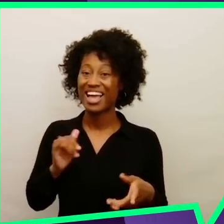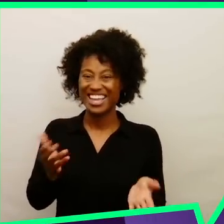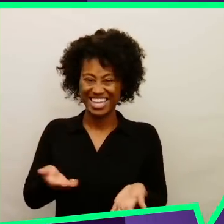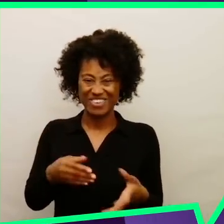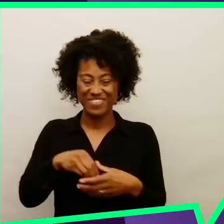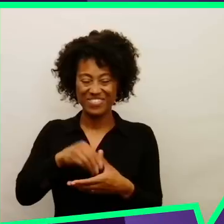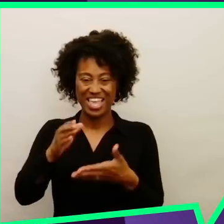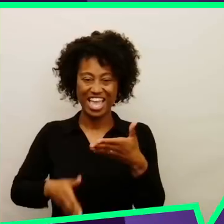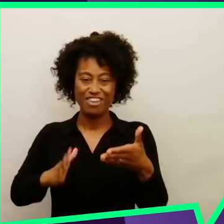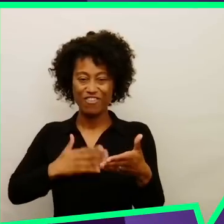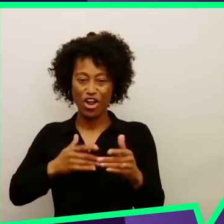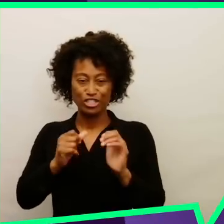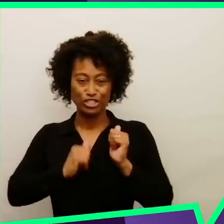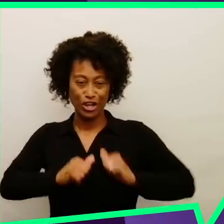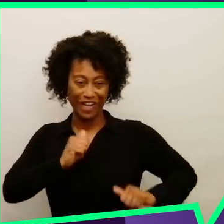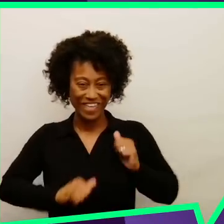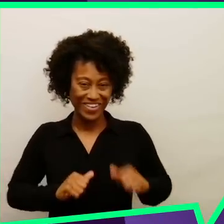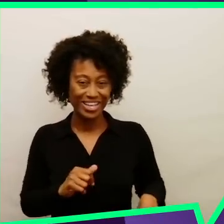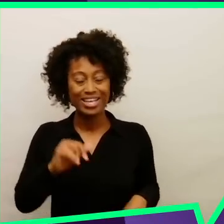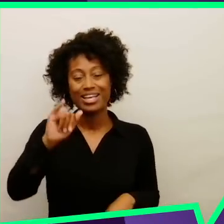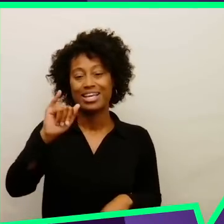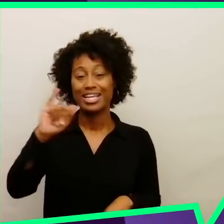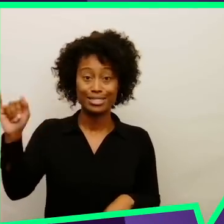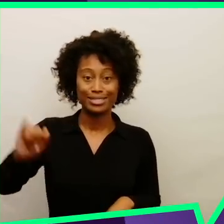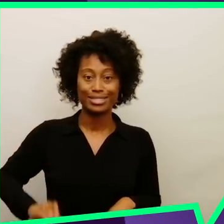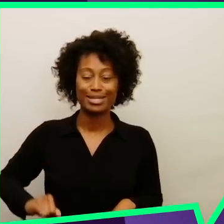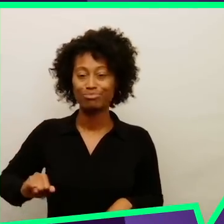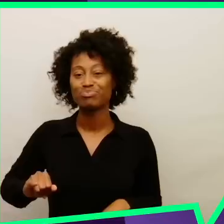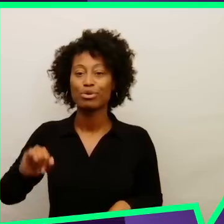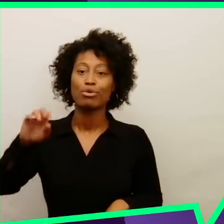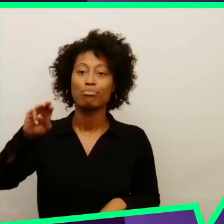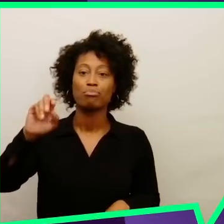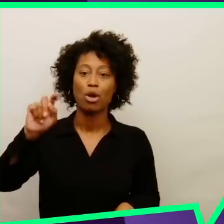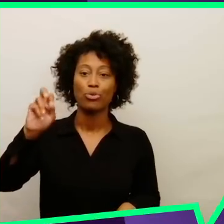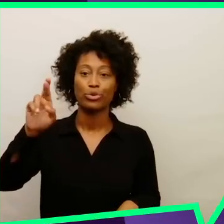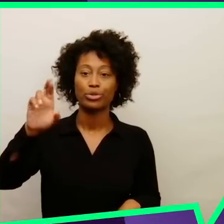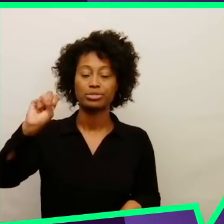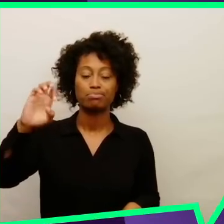of our showcase at the Indianapolis Motor Speedway.